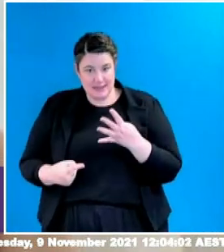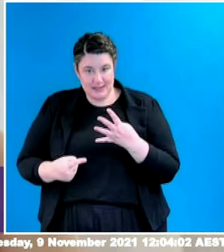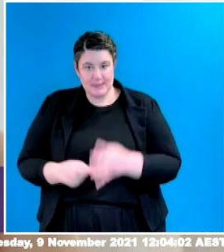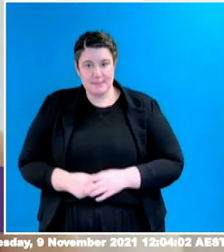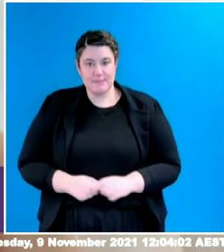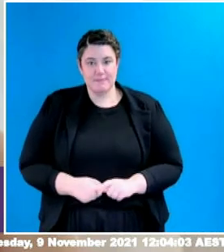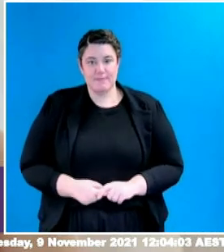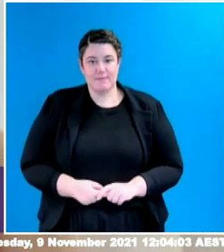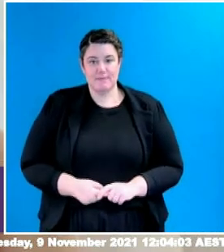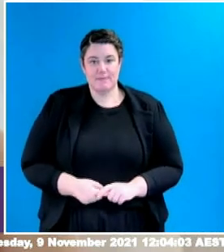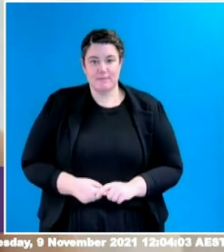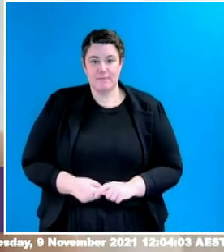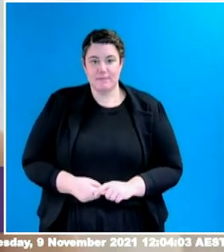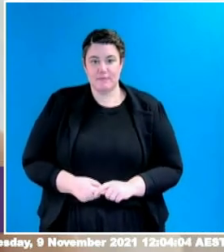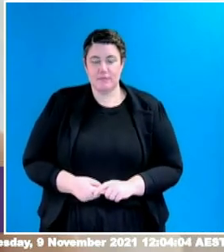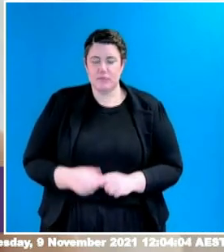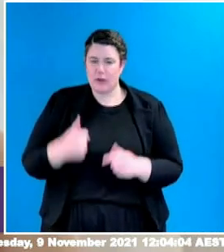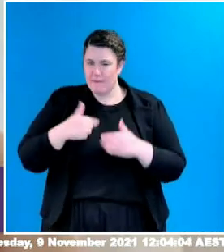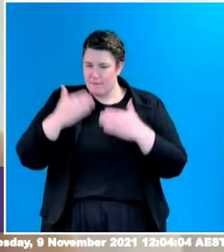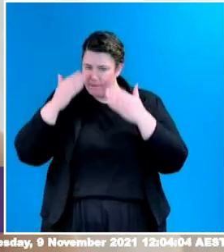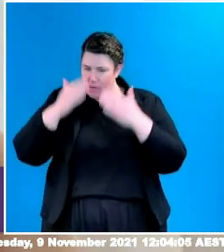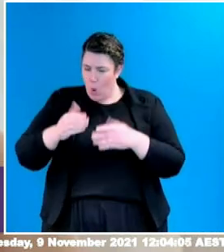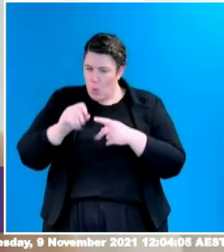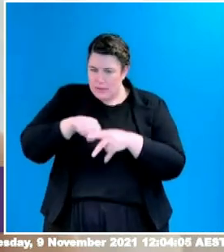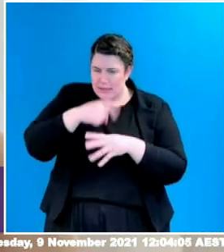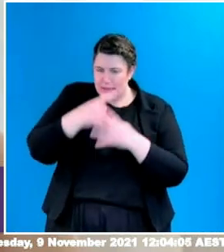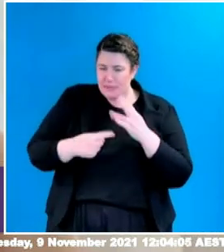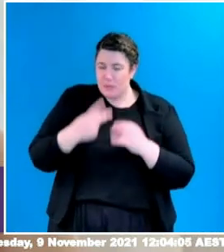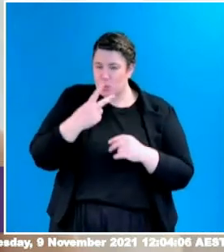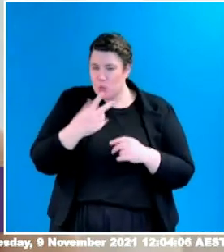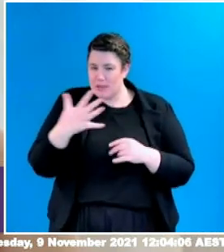I specifically started focusing on disability 25 years ago.